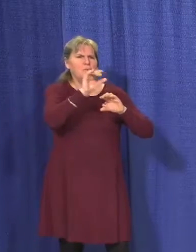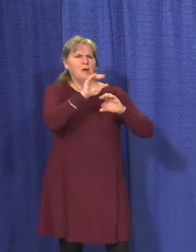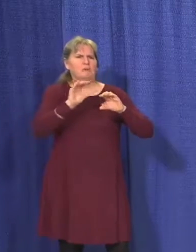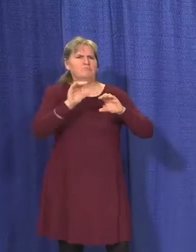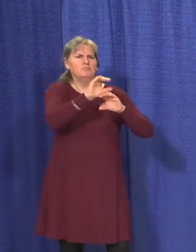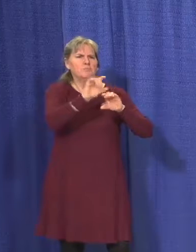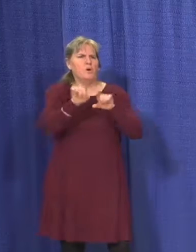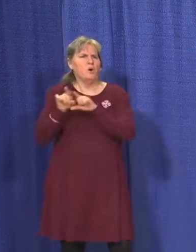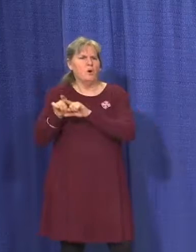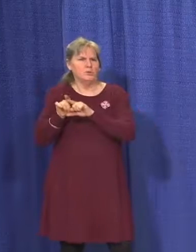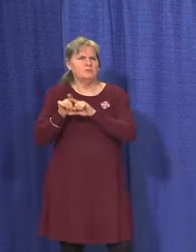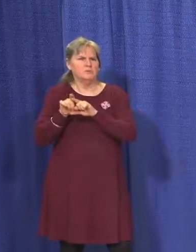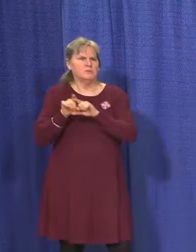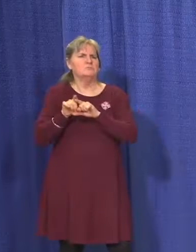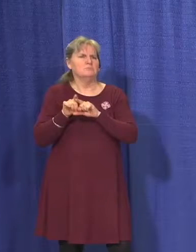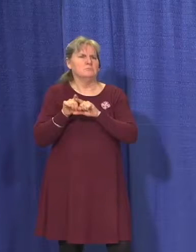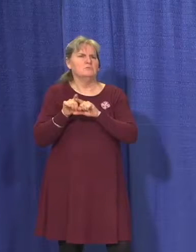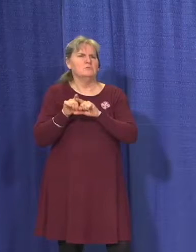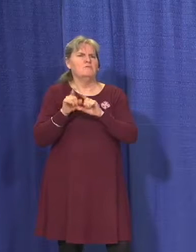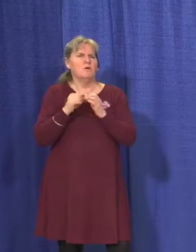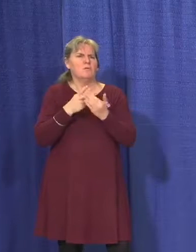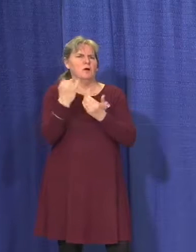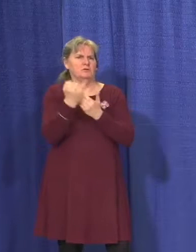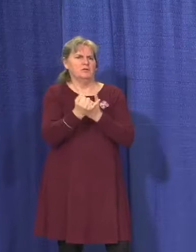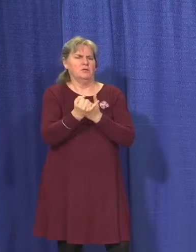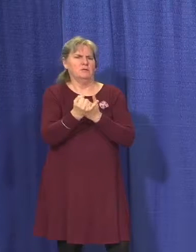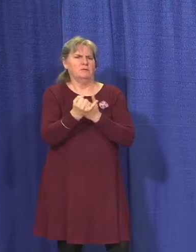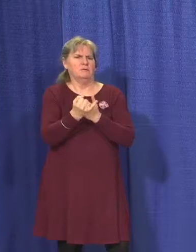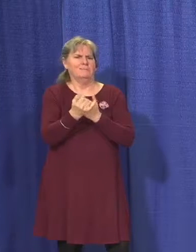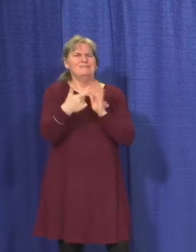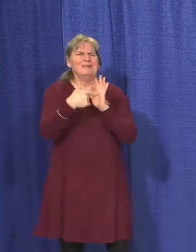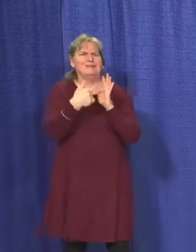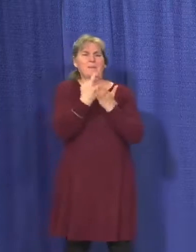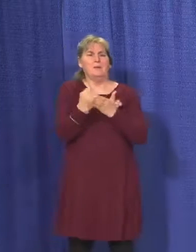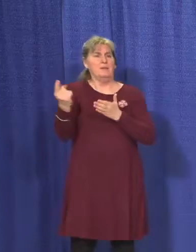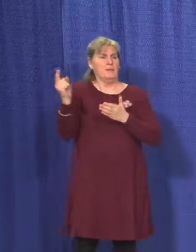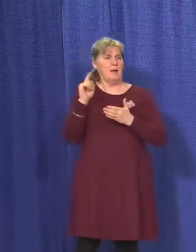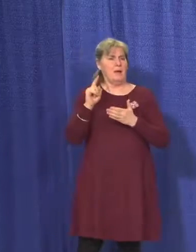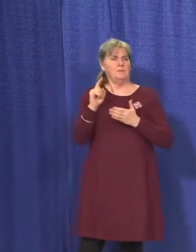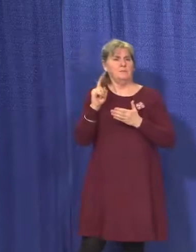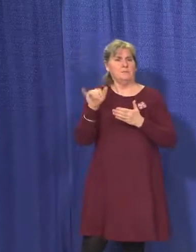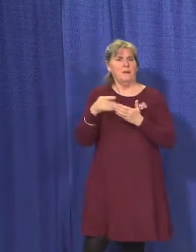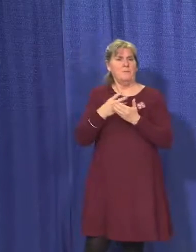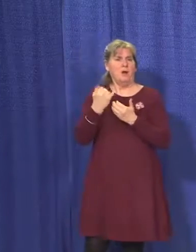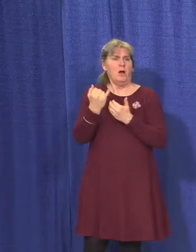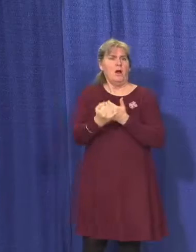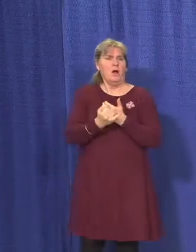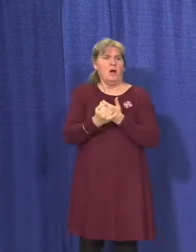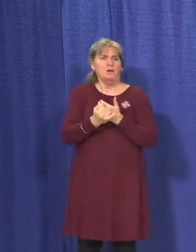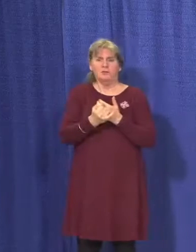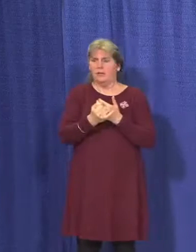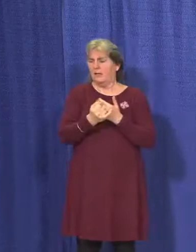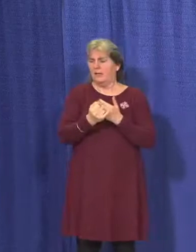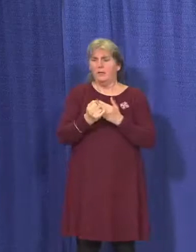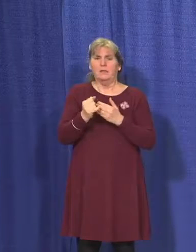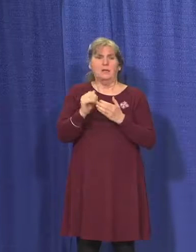table with resources as well. And that as we saw last week is a complete collaboration of